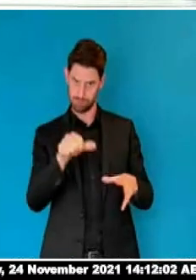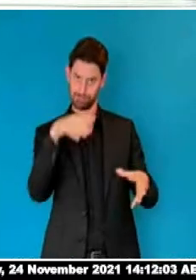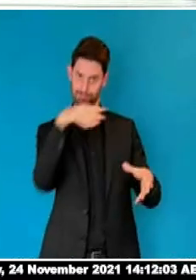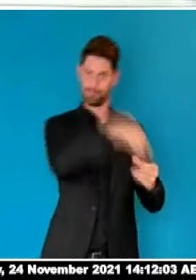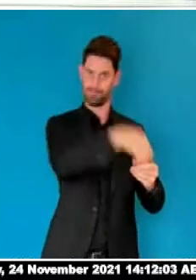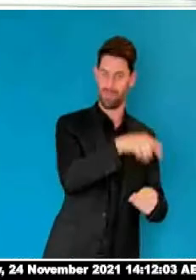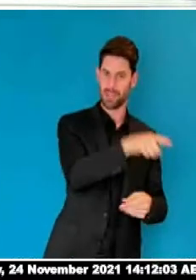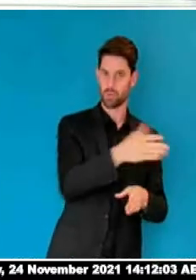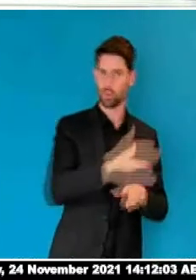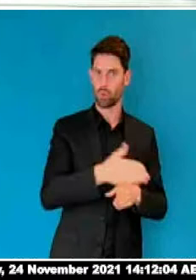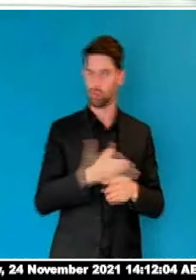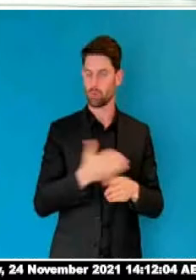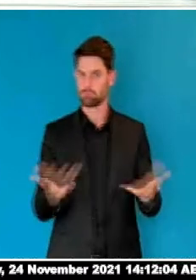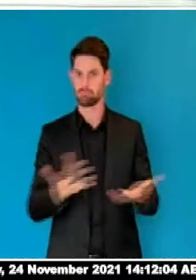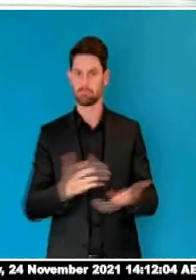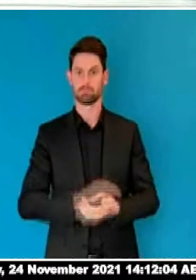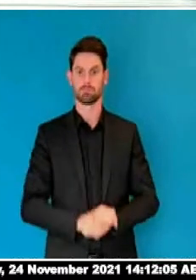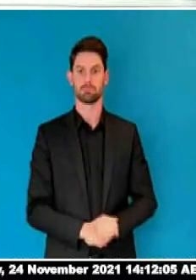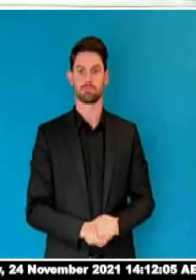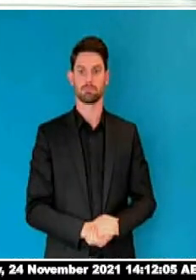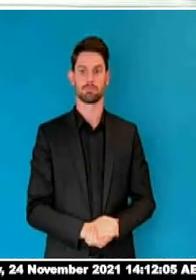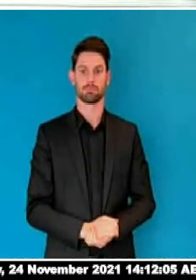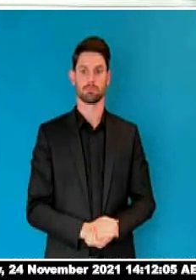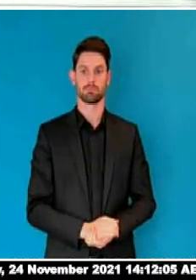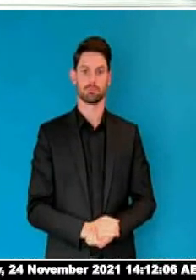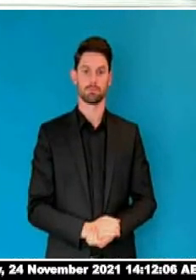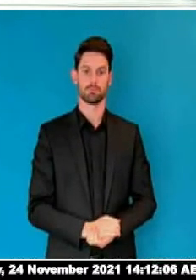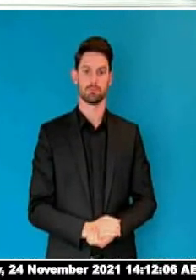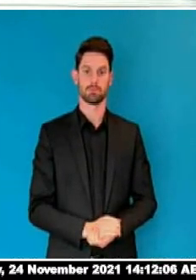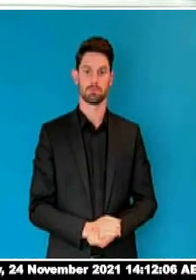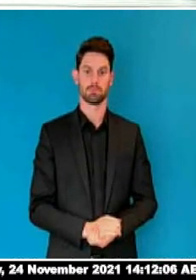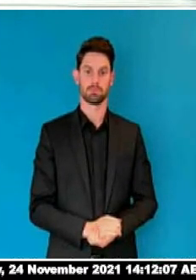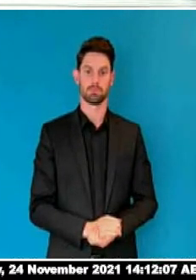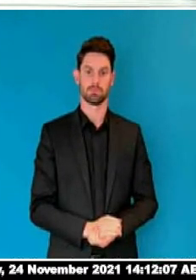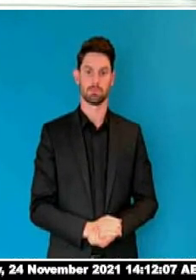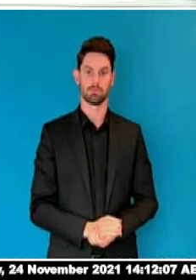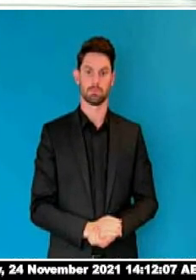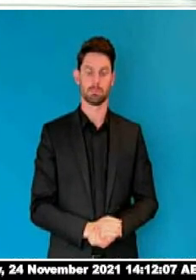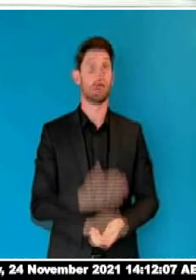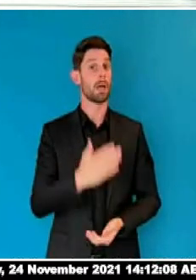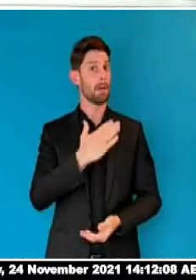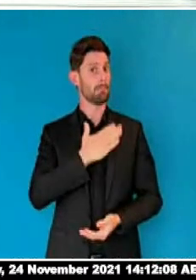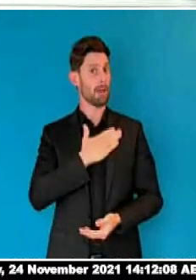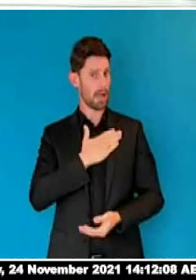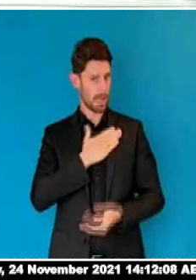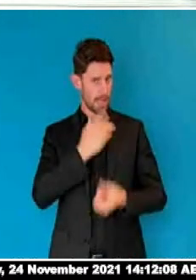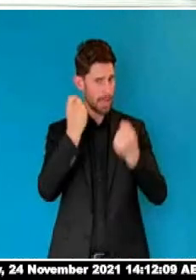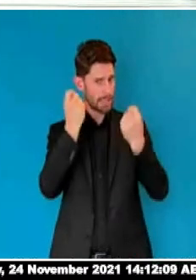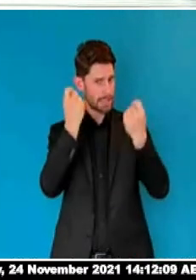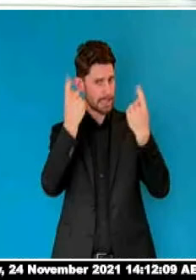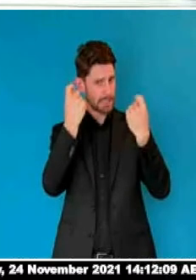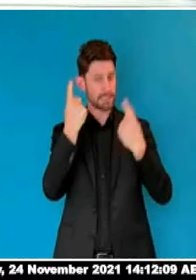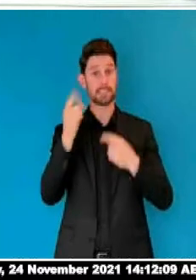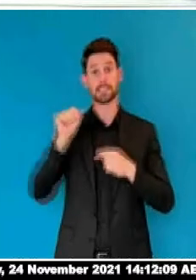So my understanding is that the work that Comcare is doing goes towards